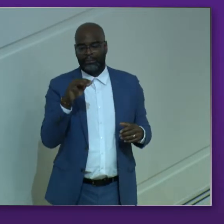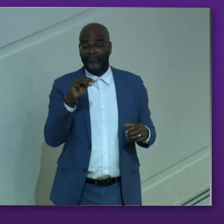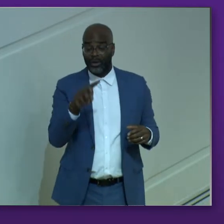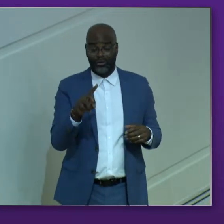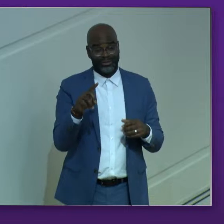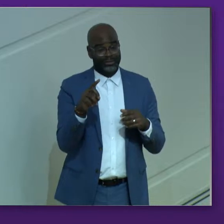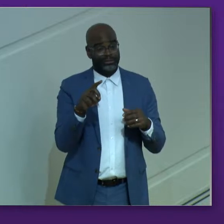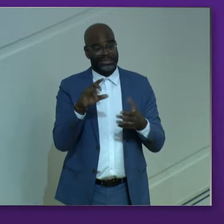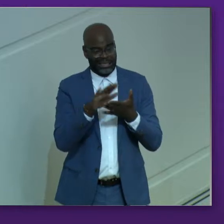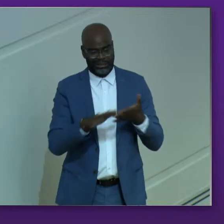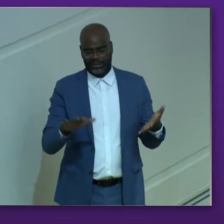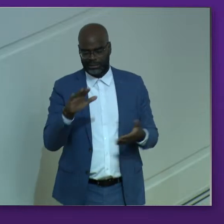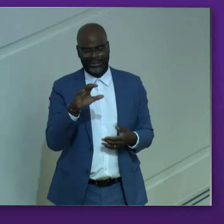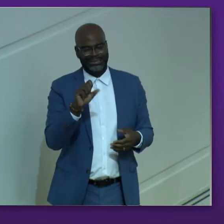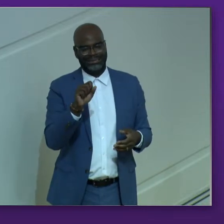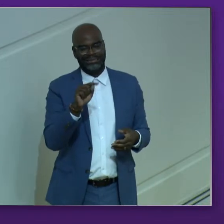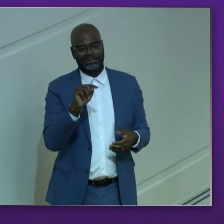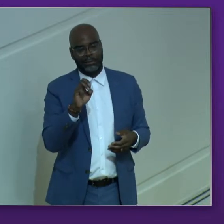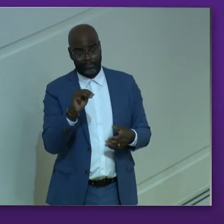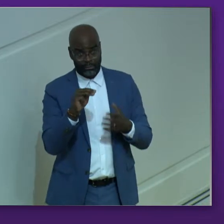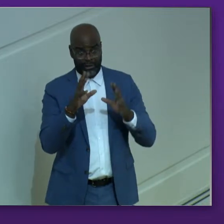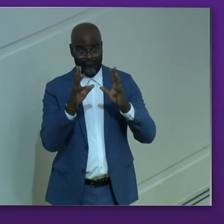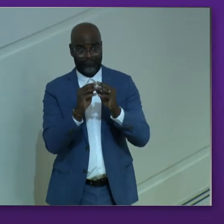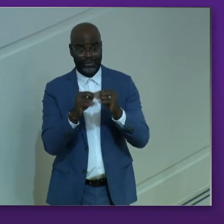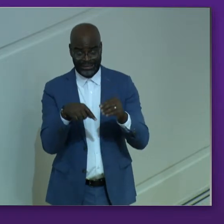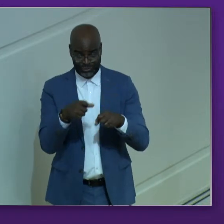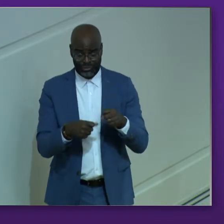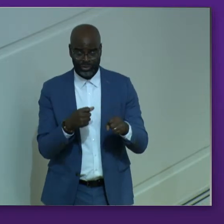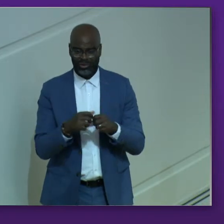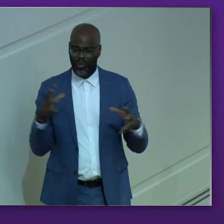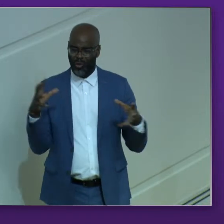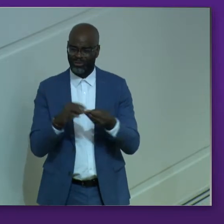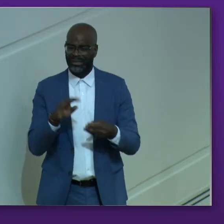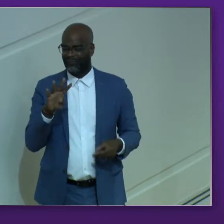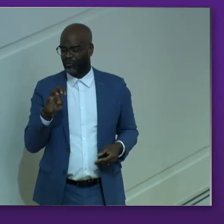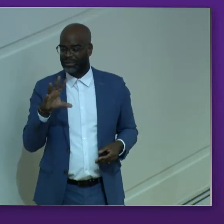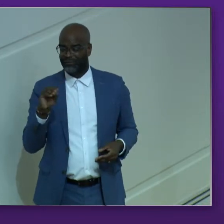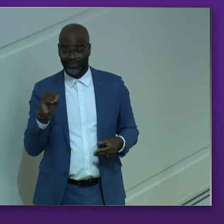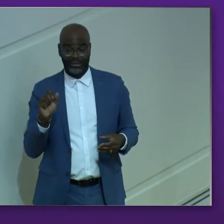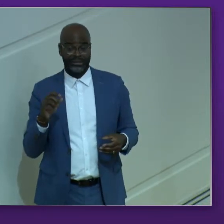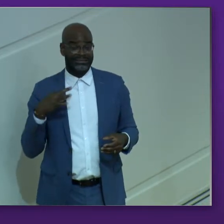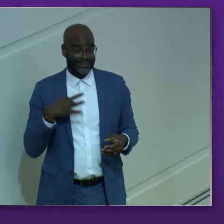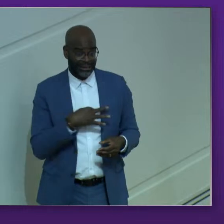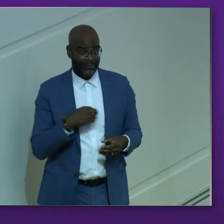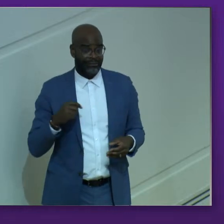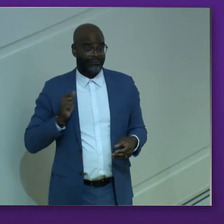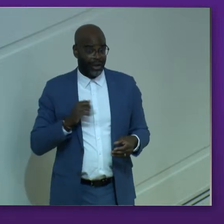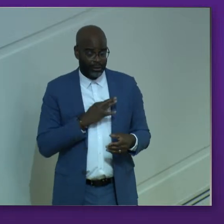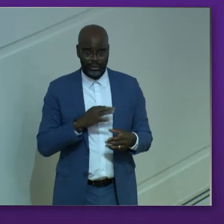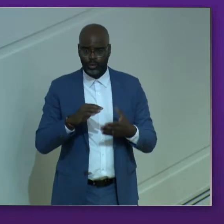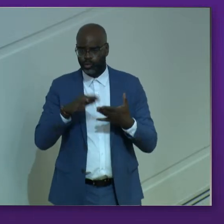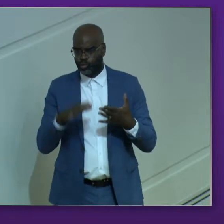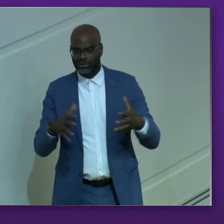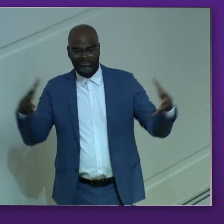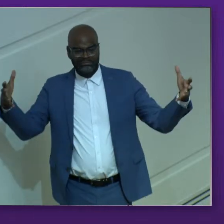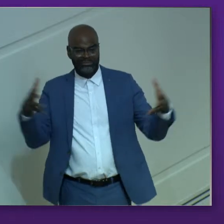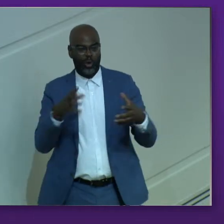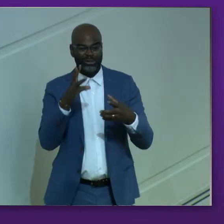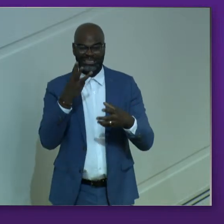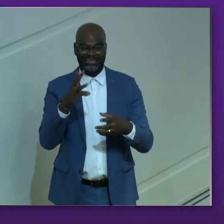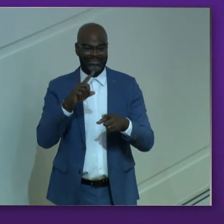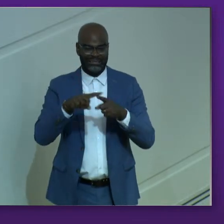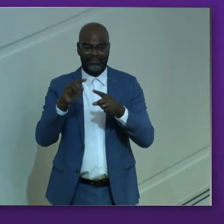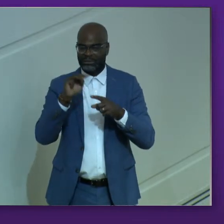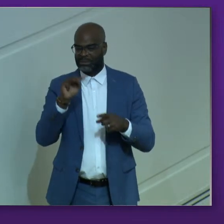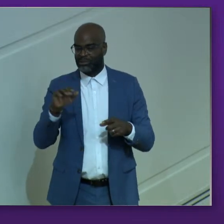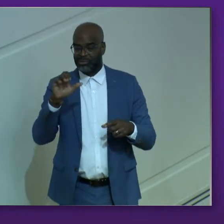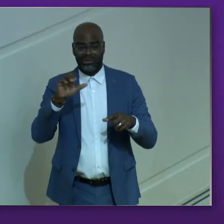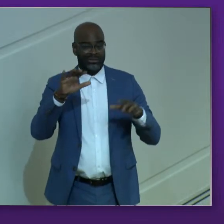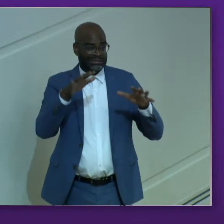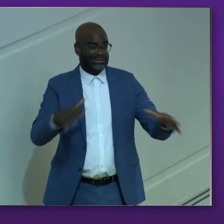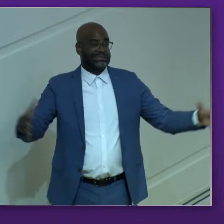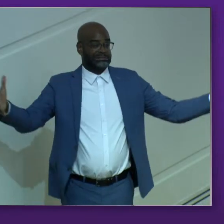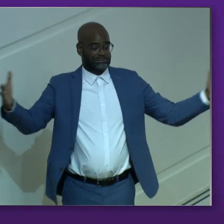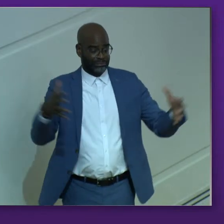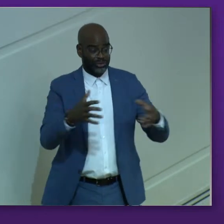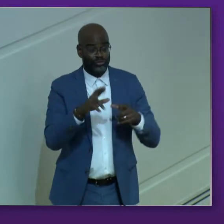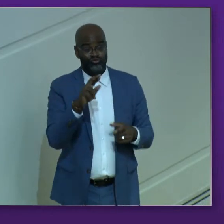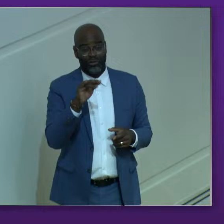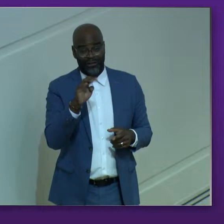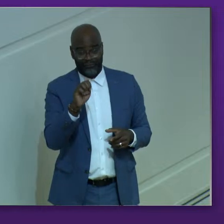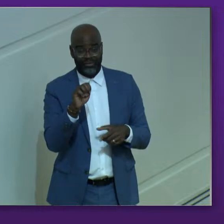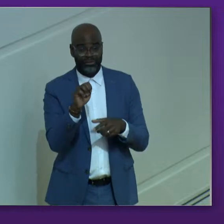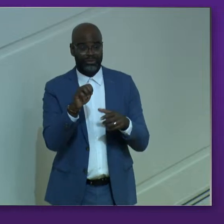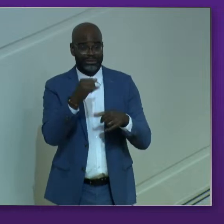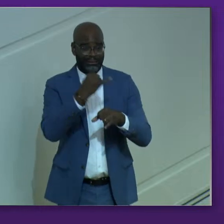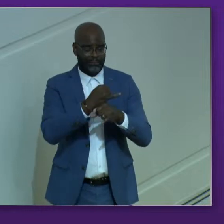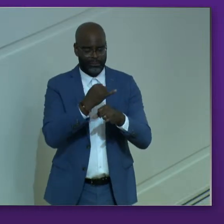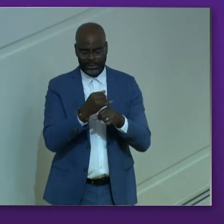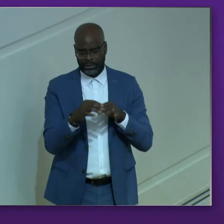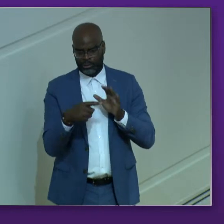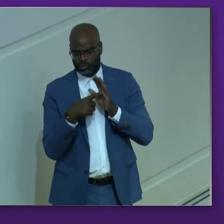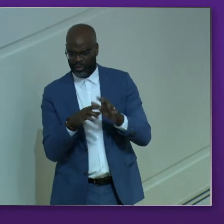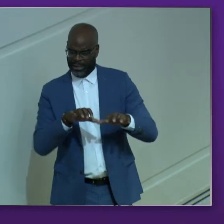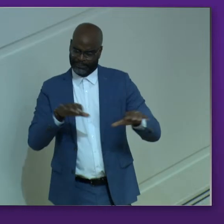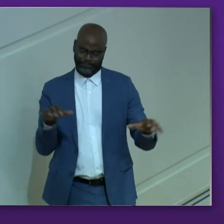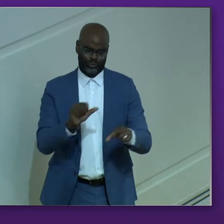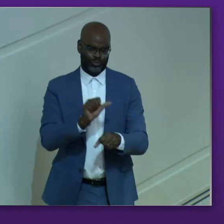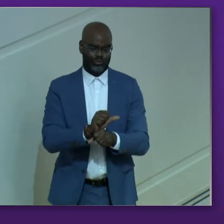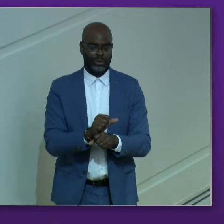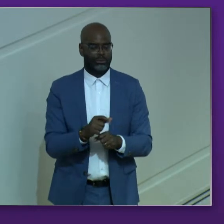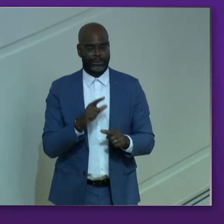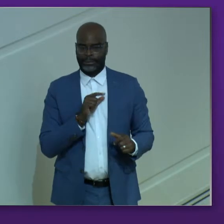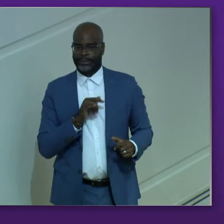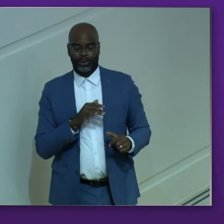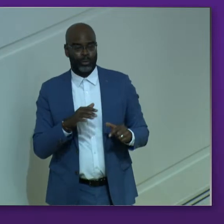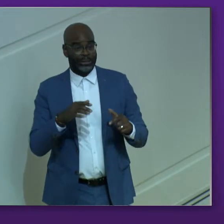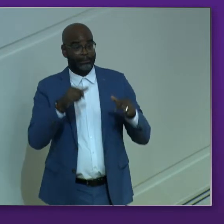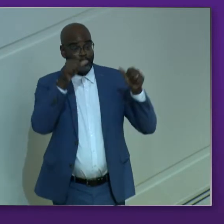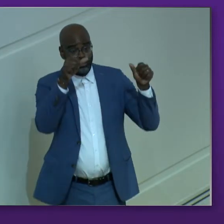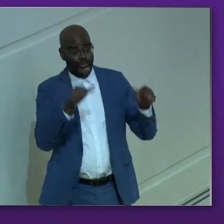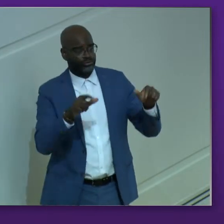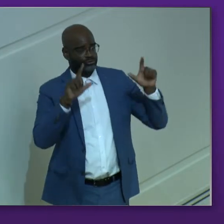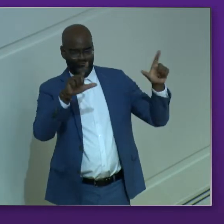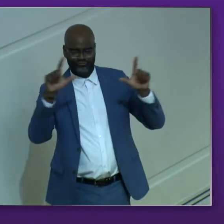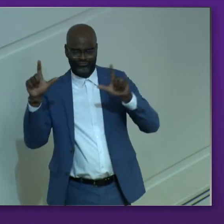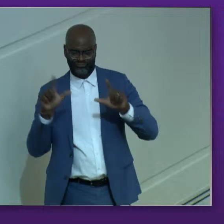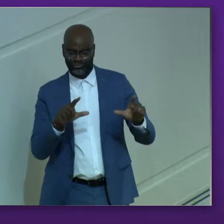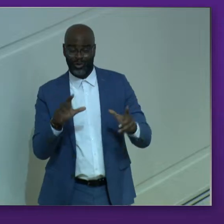EXPERIENCES LIKE MARYLAND